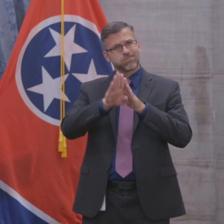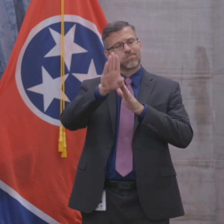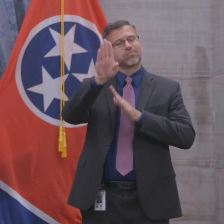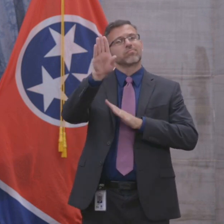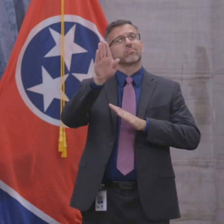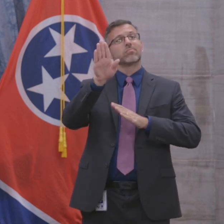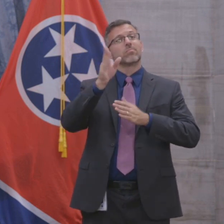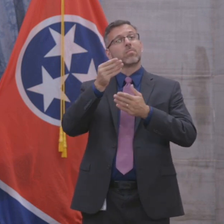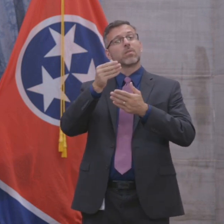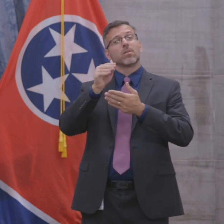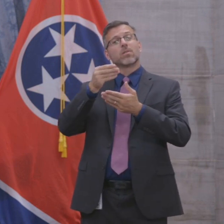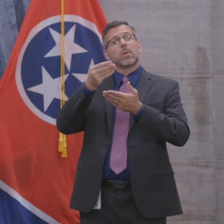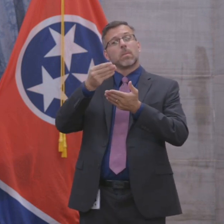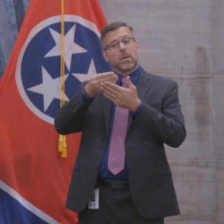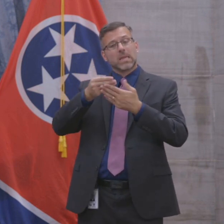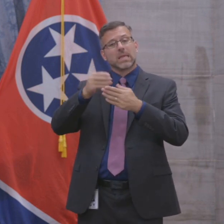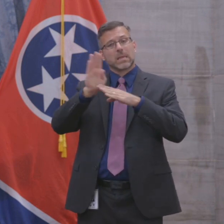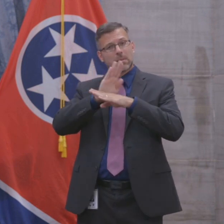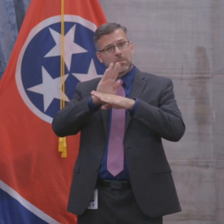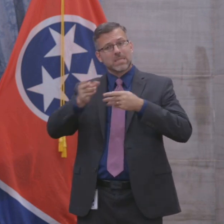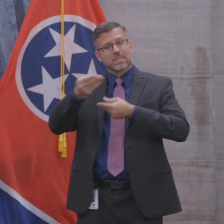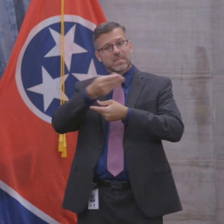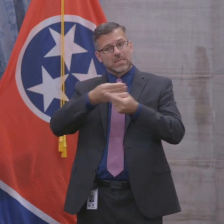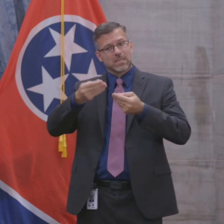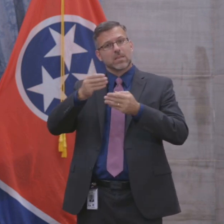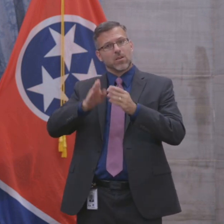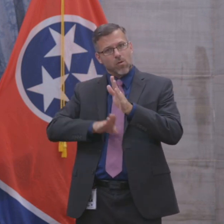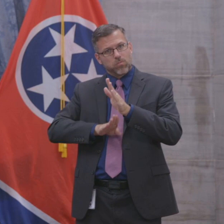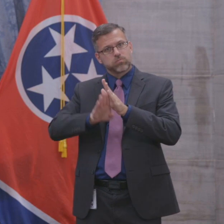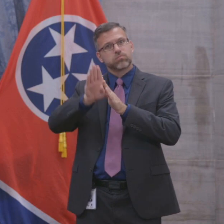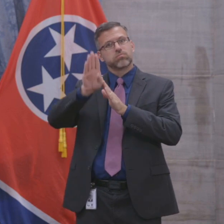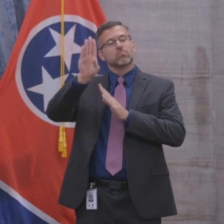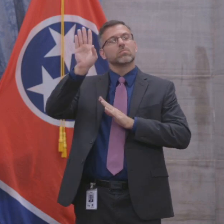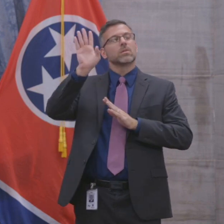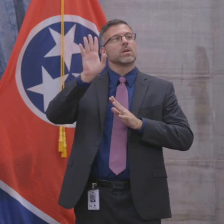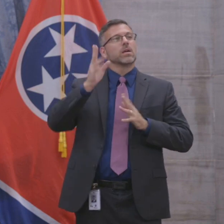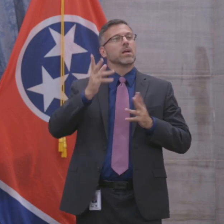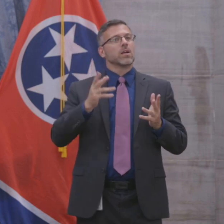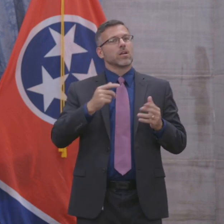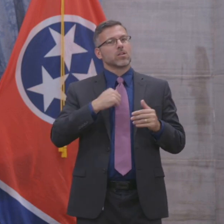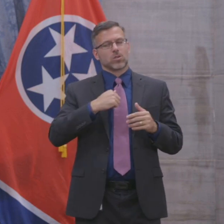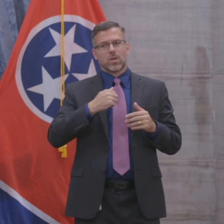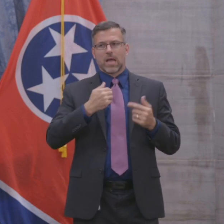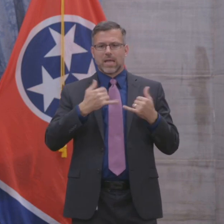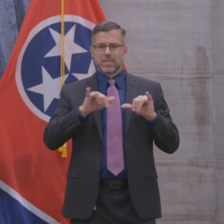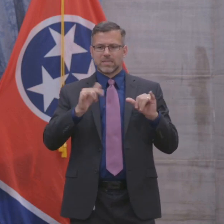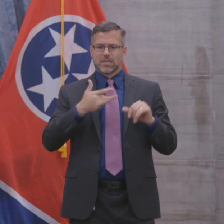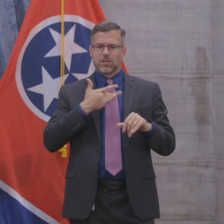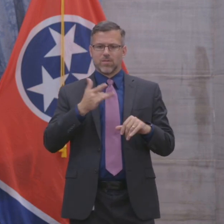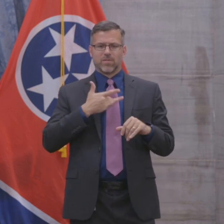rest of the year into maybe early 2021, are you comfortable with where the state would be economically then from that?